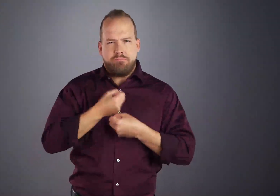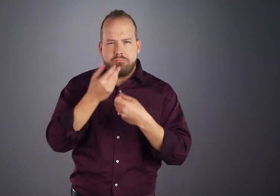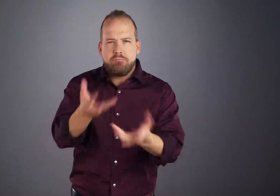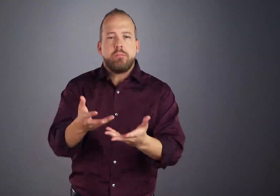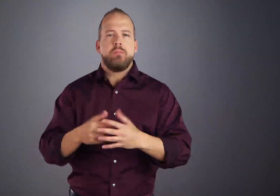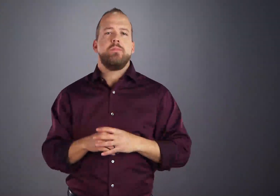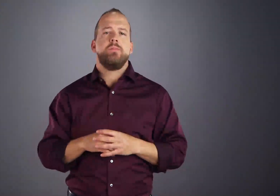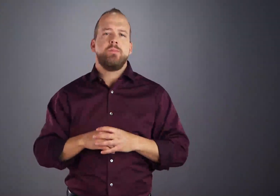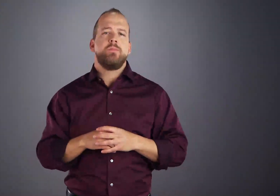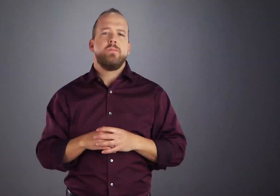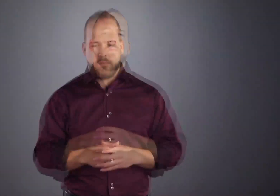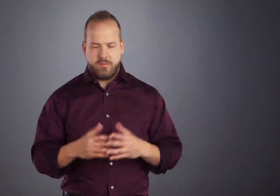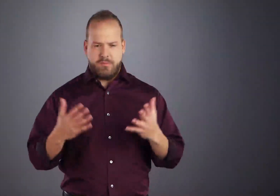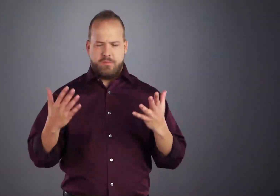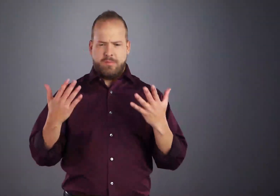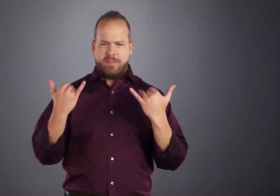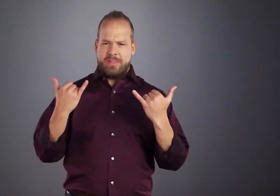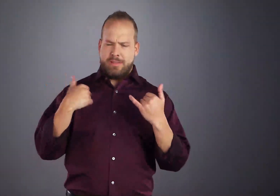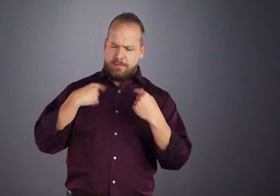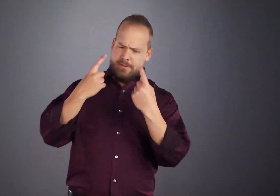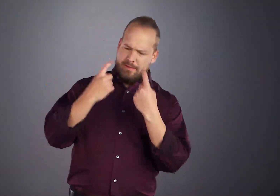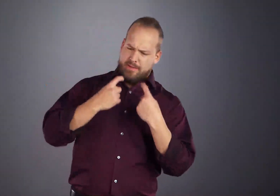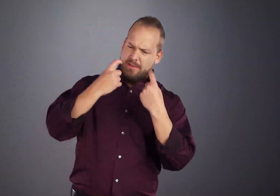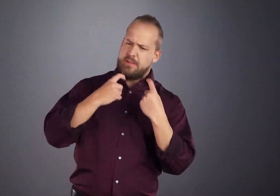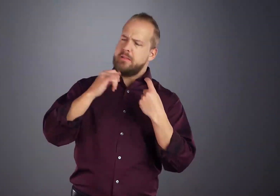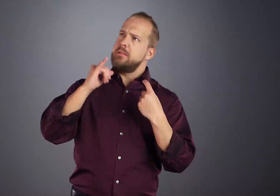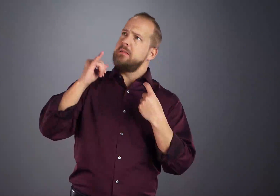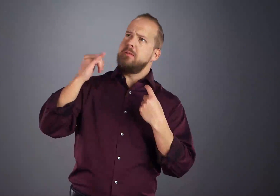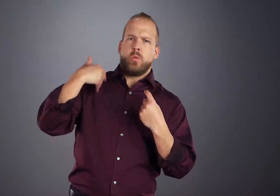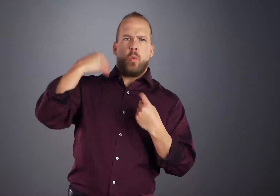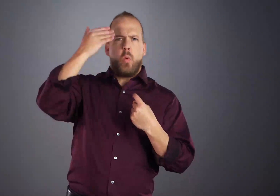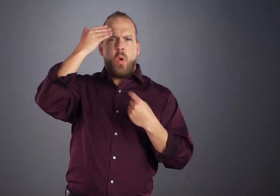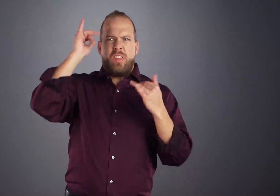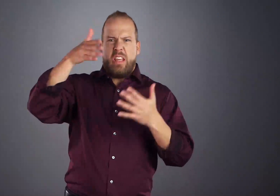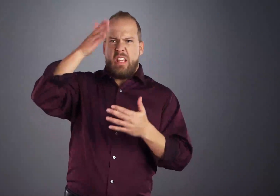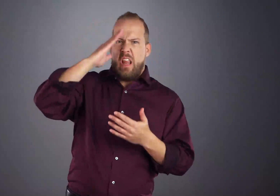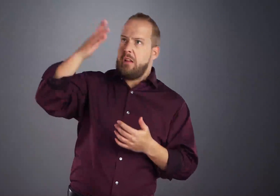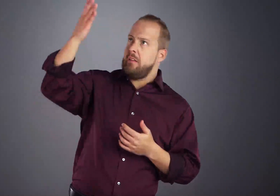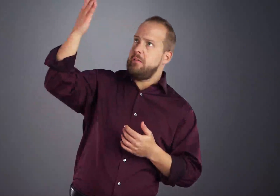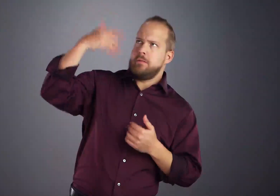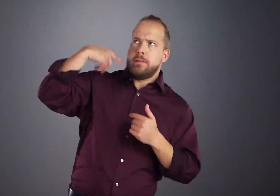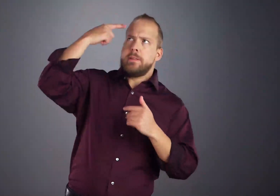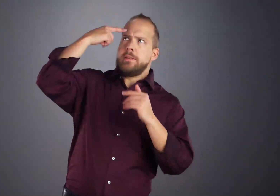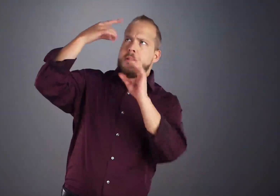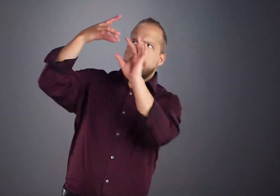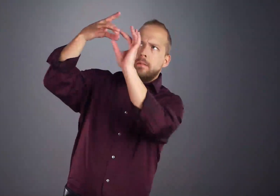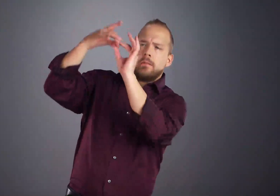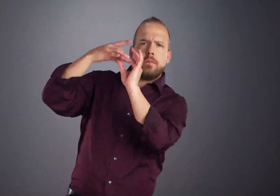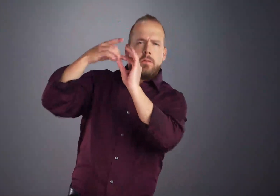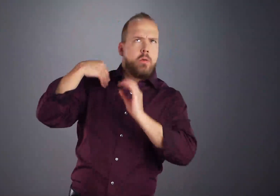I was to test my thinking by the new God-consciousness within.